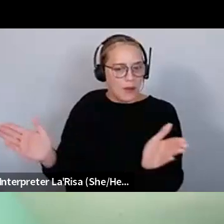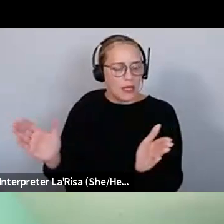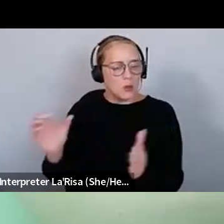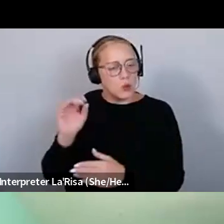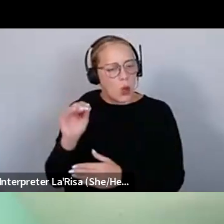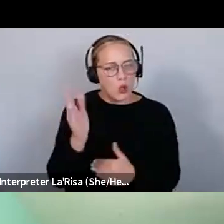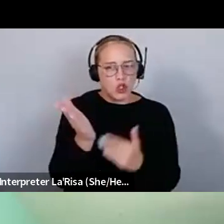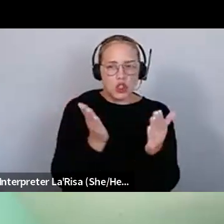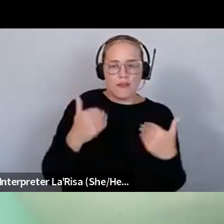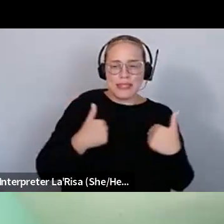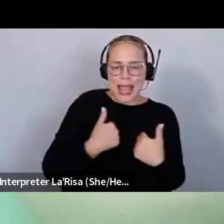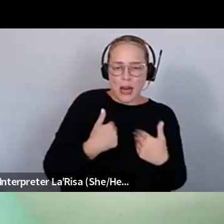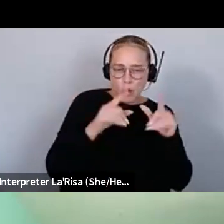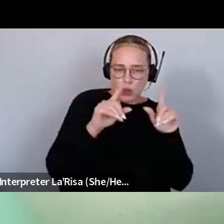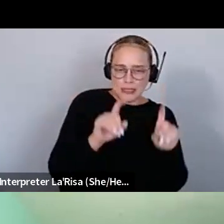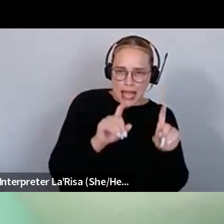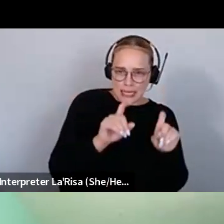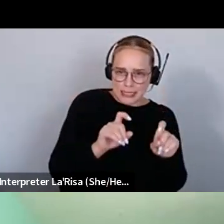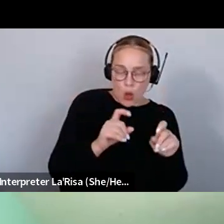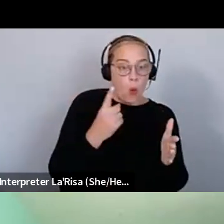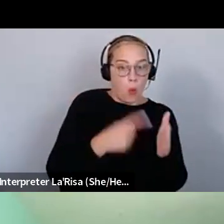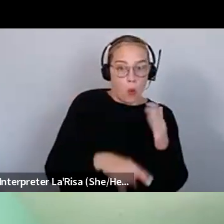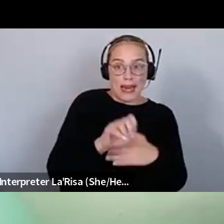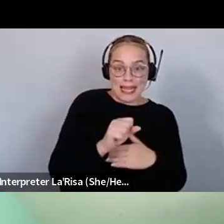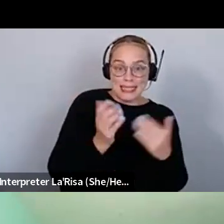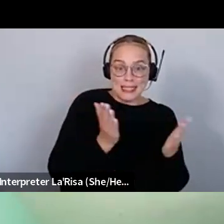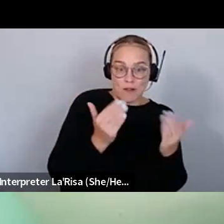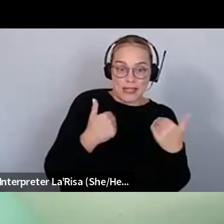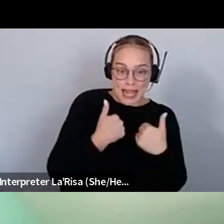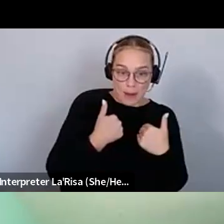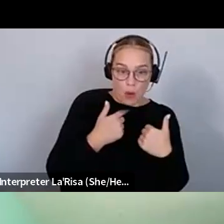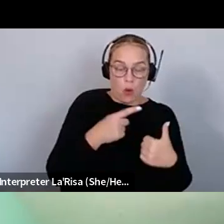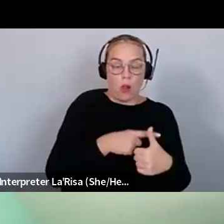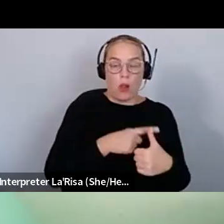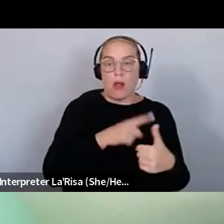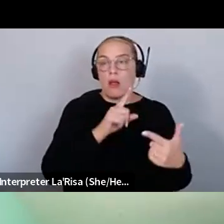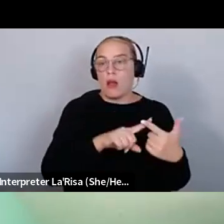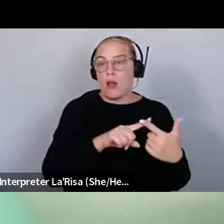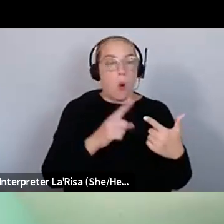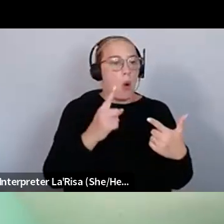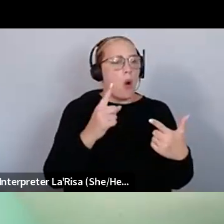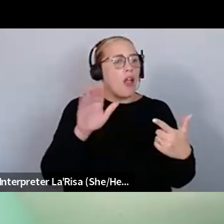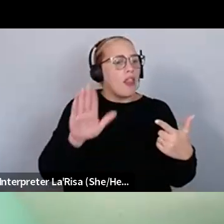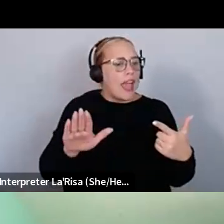Has been trained to help her identify sounds in public. Now, we go through